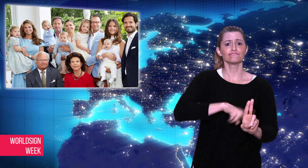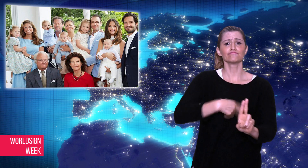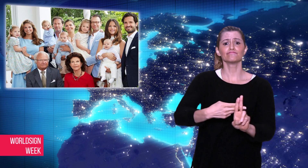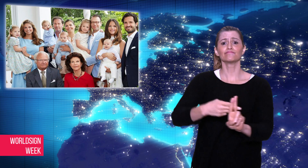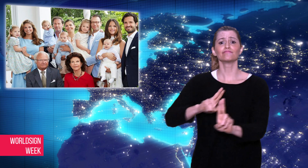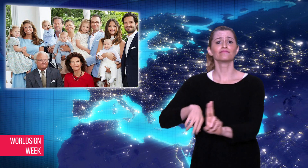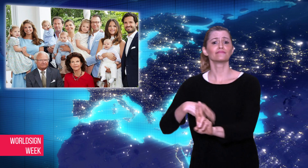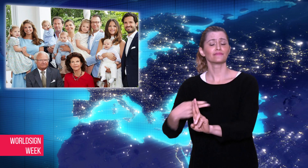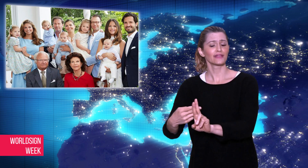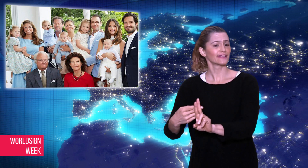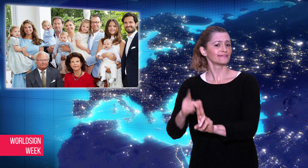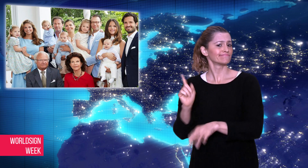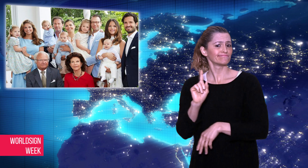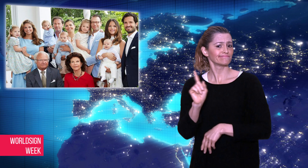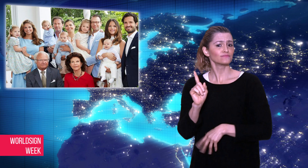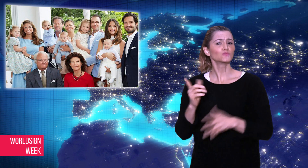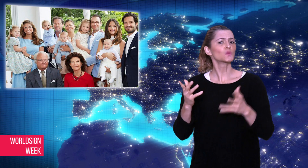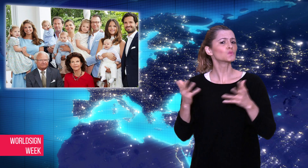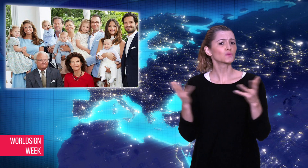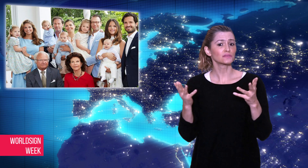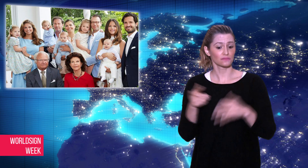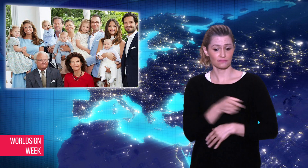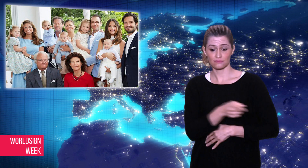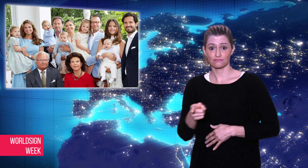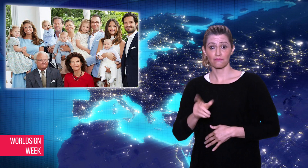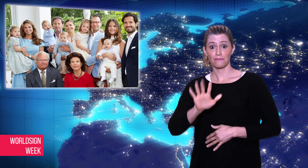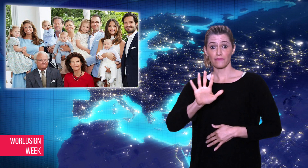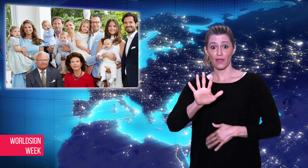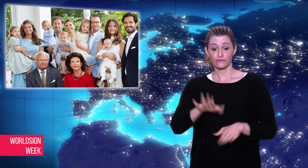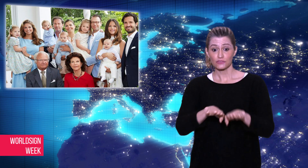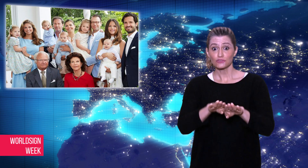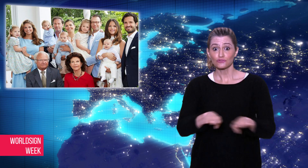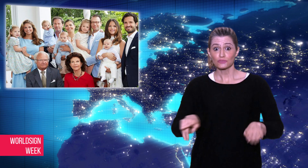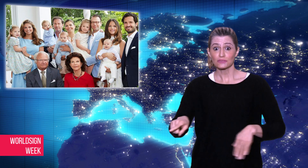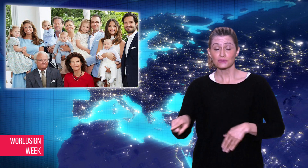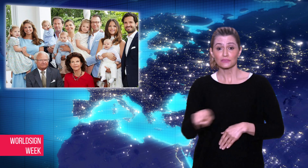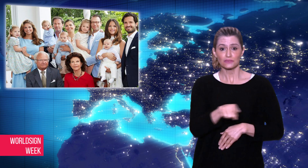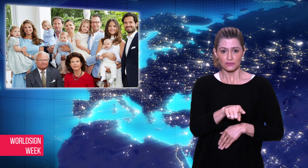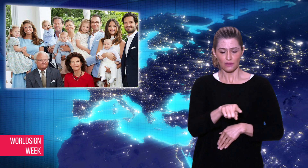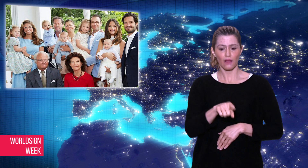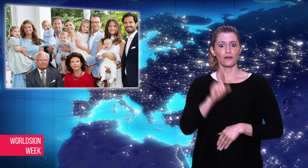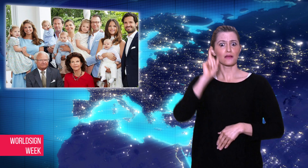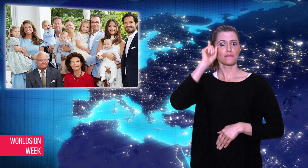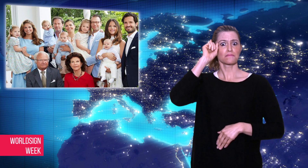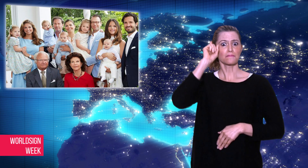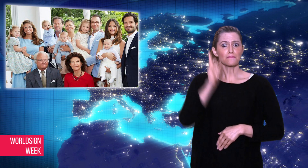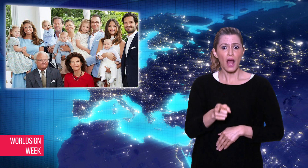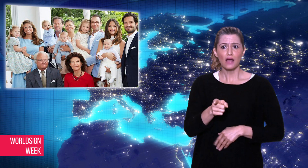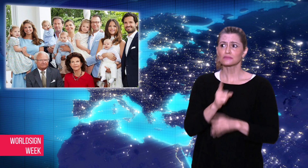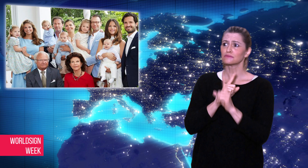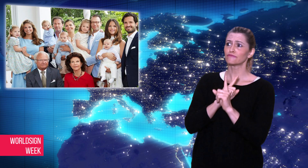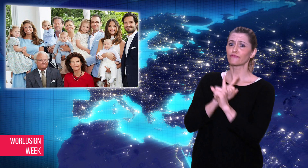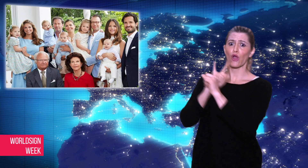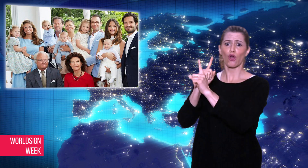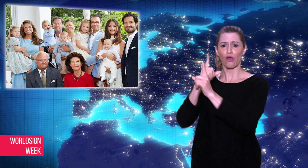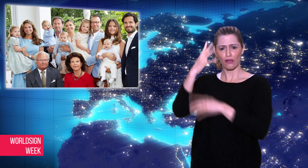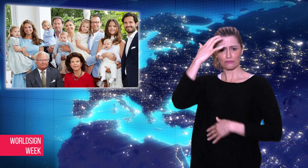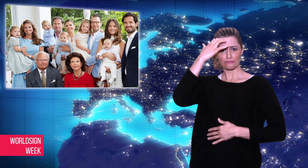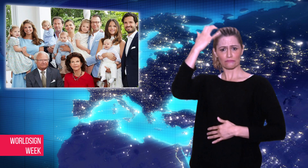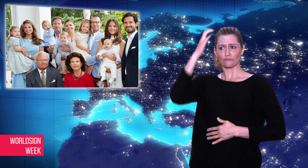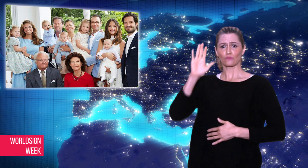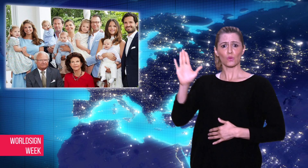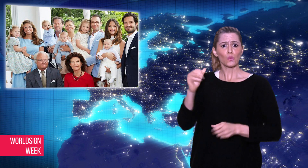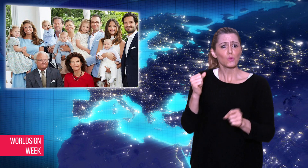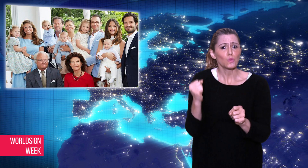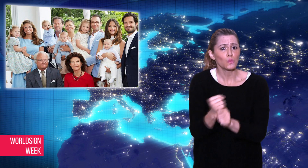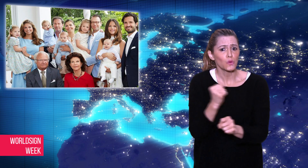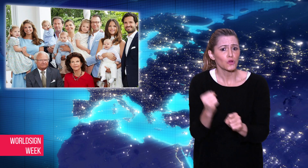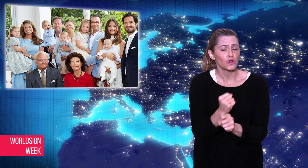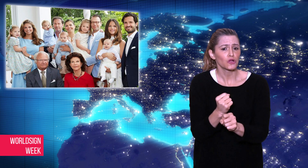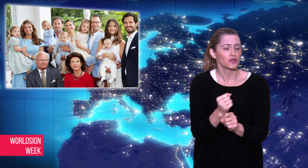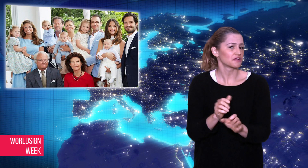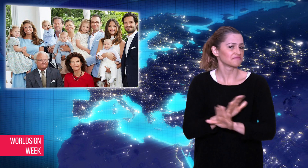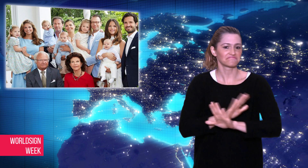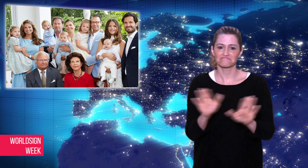longer have to perform royal duties, and would no